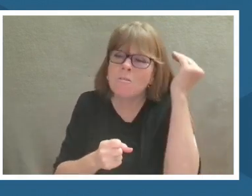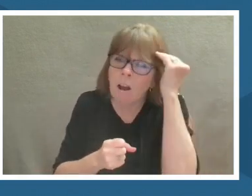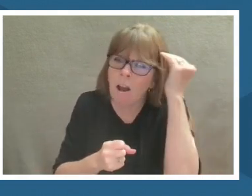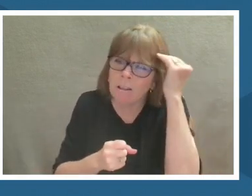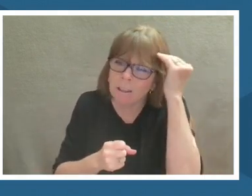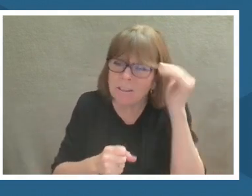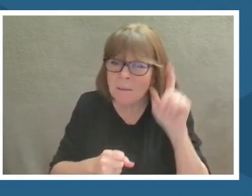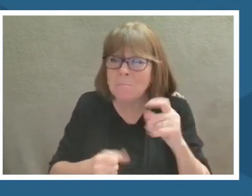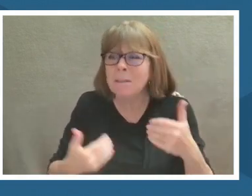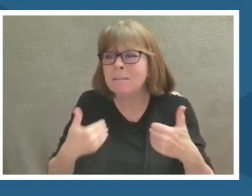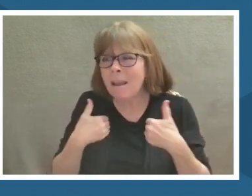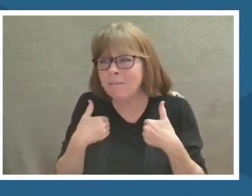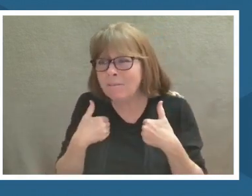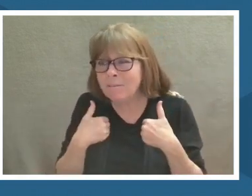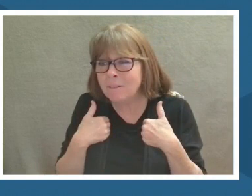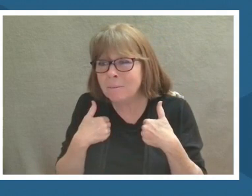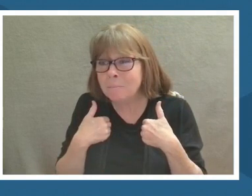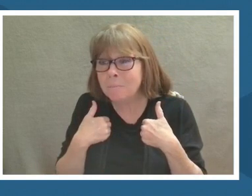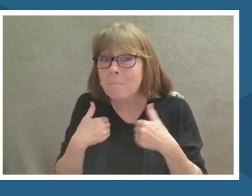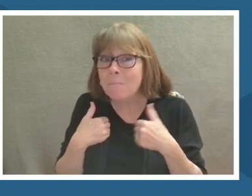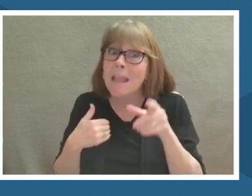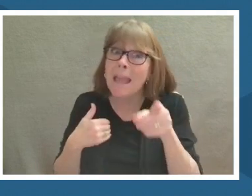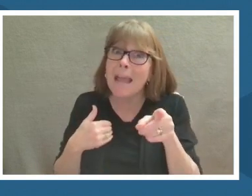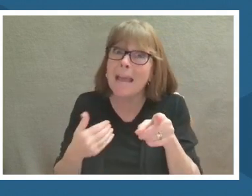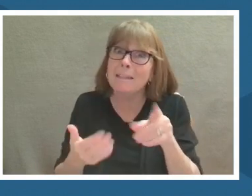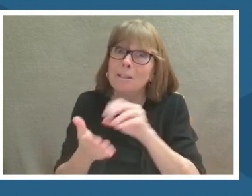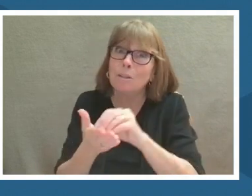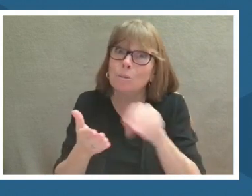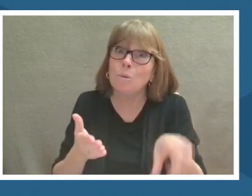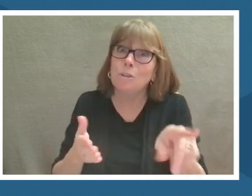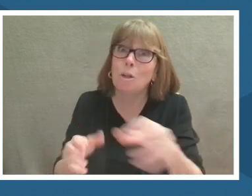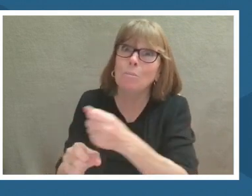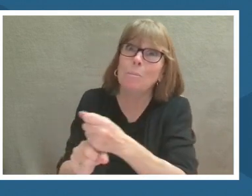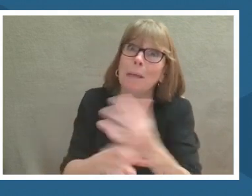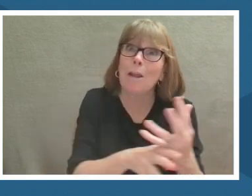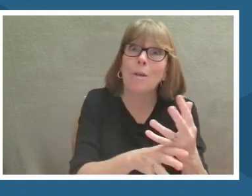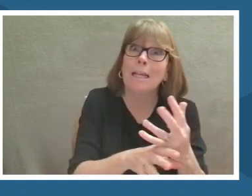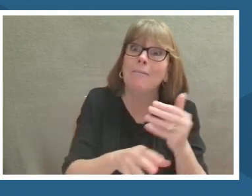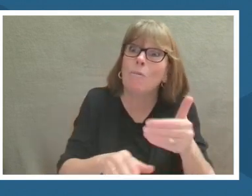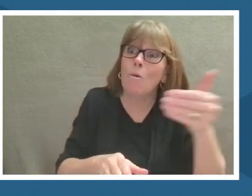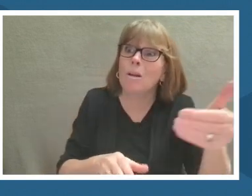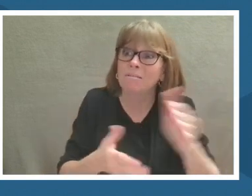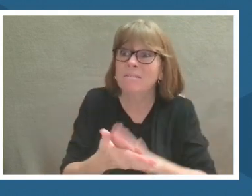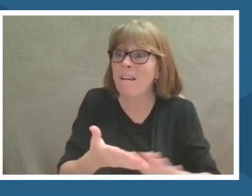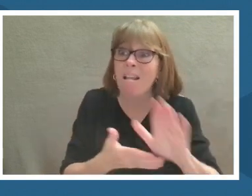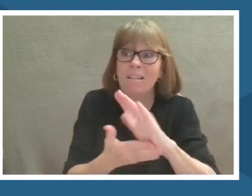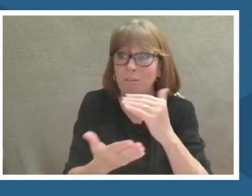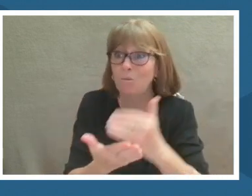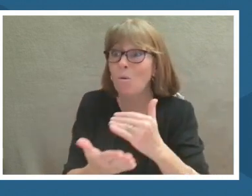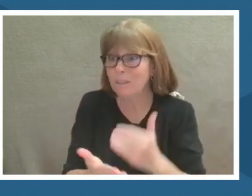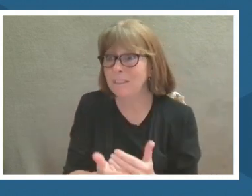students prepare for their college courses in which they may now um